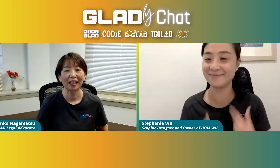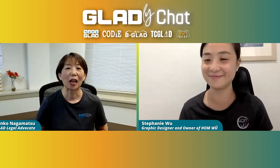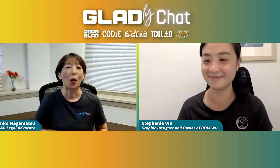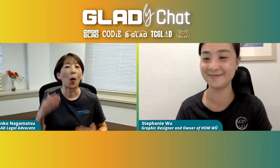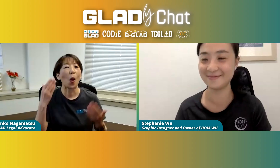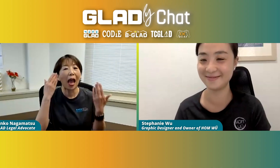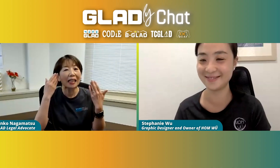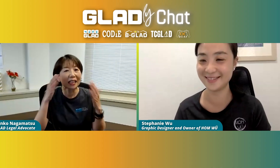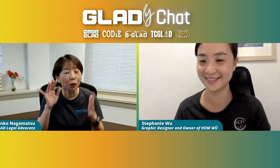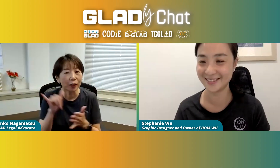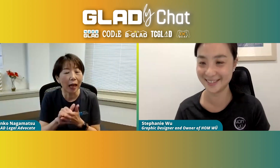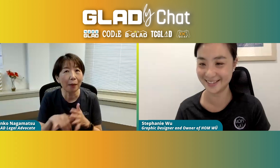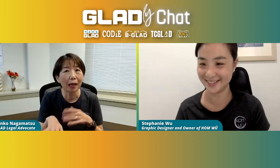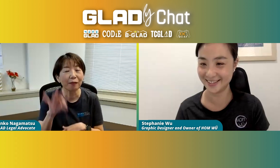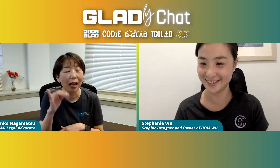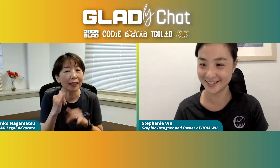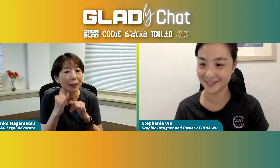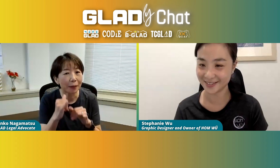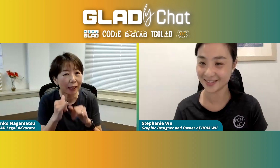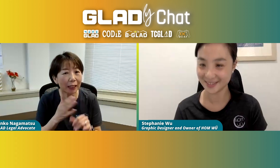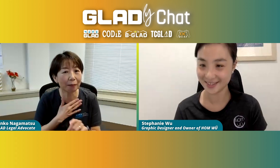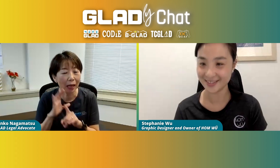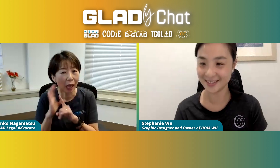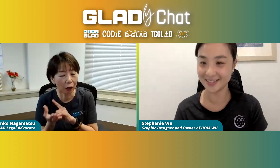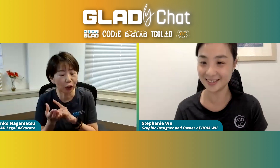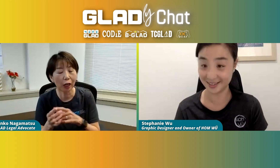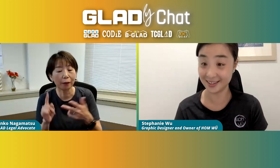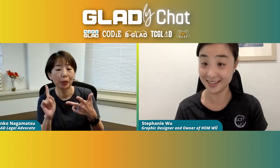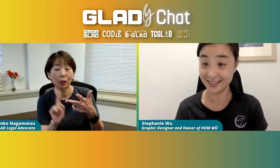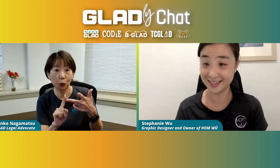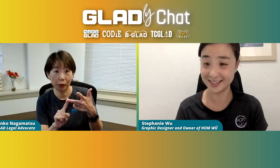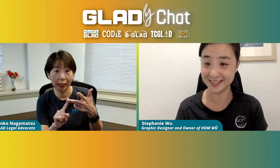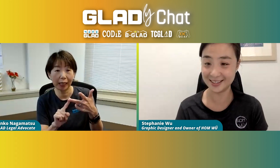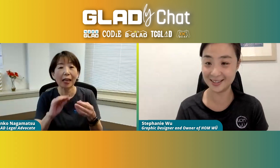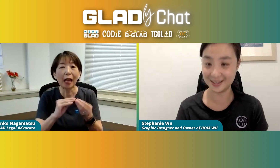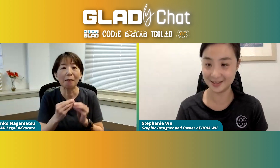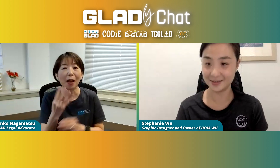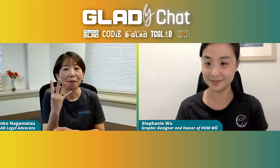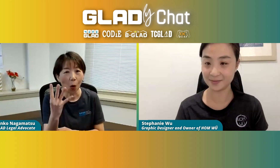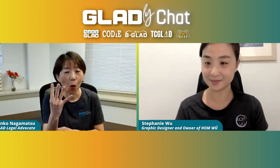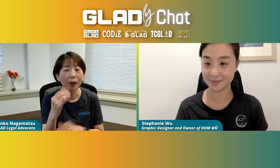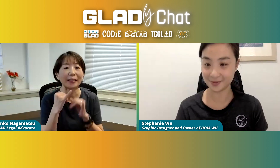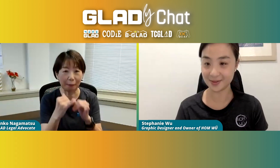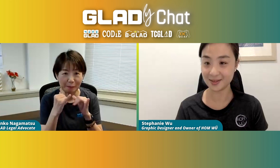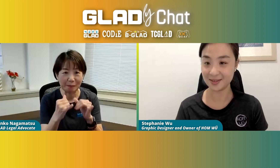I didn’t realize I’d find similarites with my [Japanese] culture! Especially number four, same here.